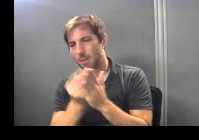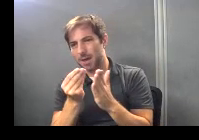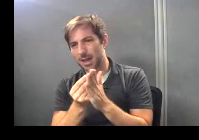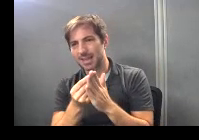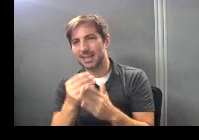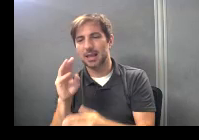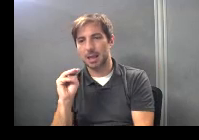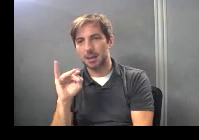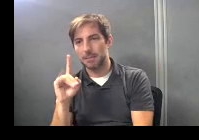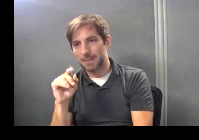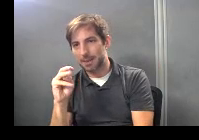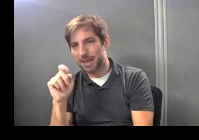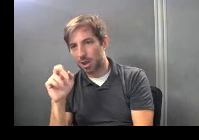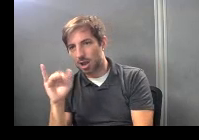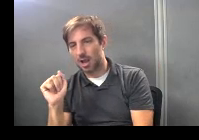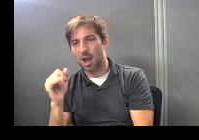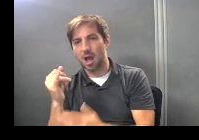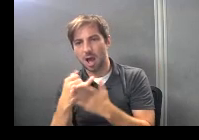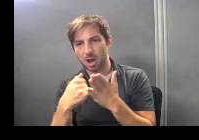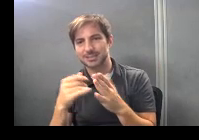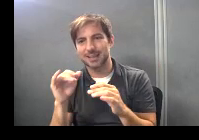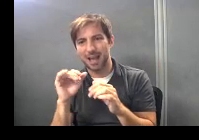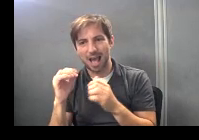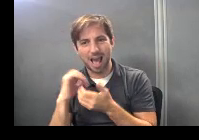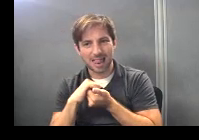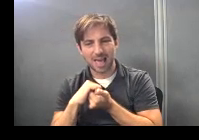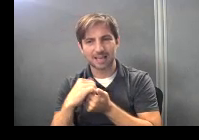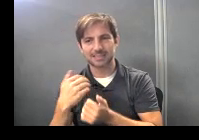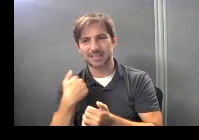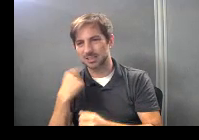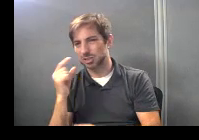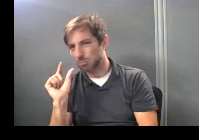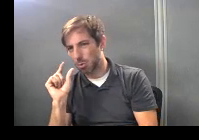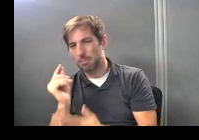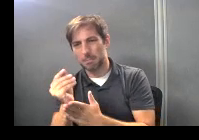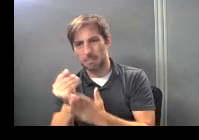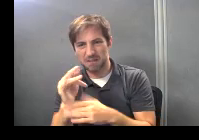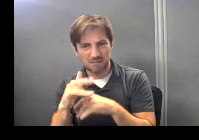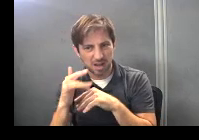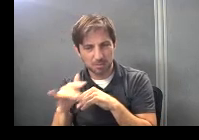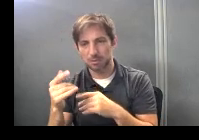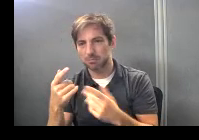HAS AN ACCESSIBILITY FUND. LIKE I SAID, YOU CAN BUILD IT INTO AN NEA